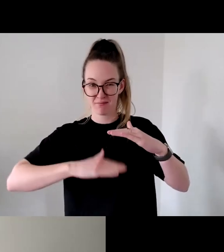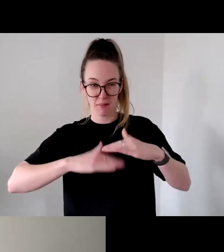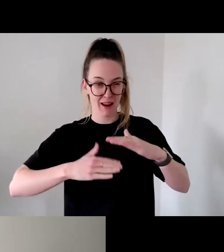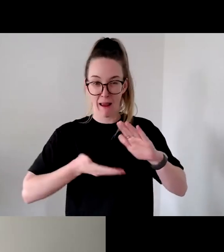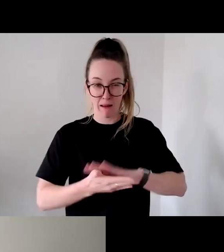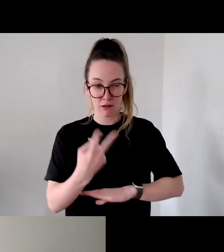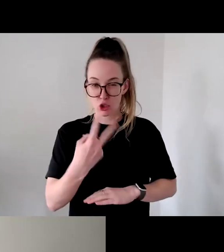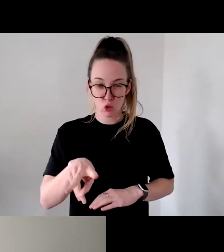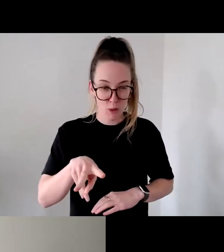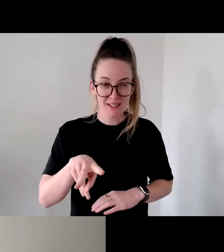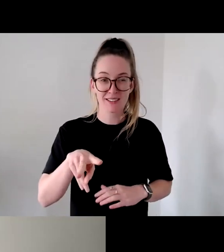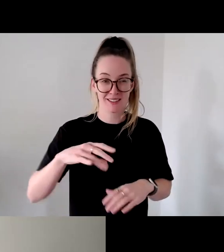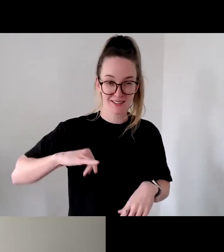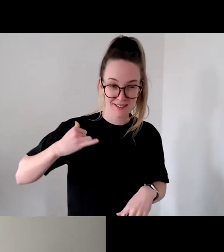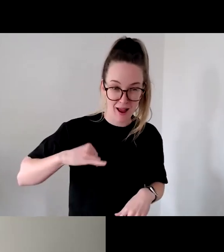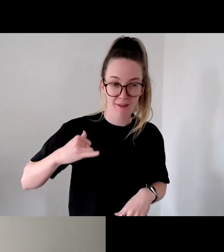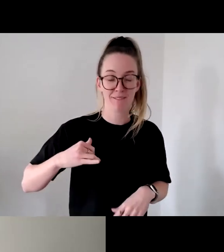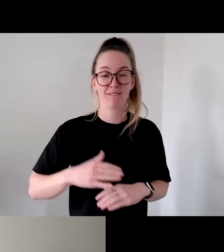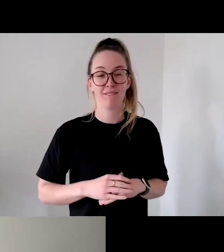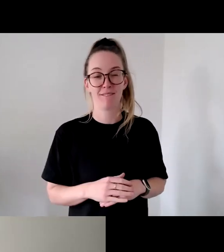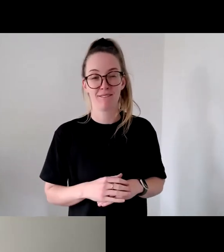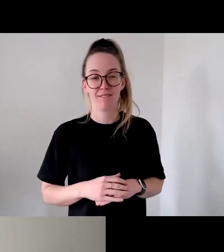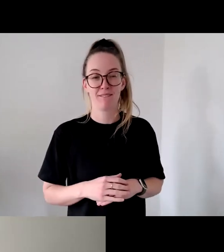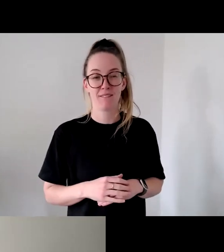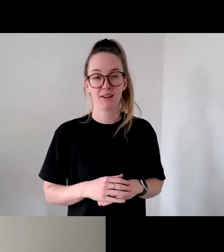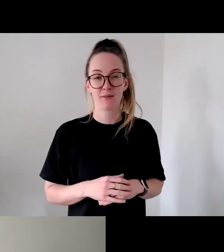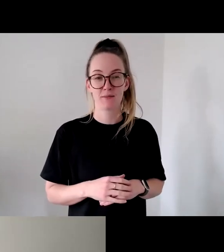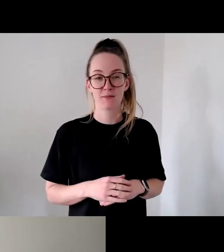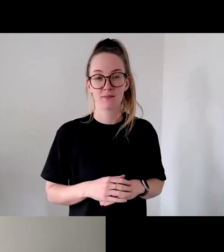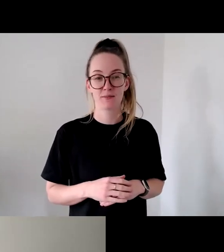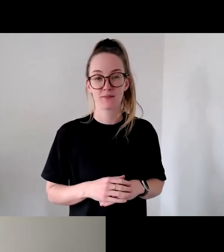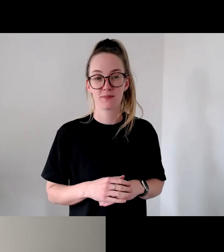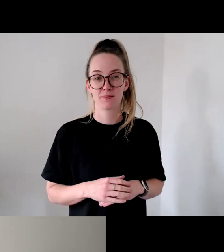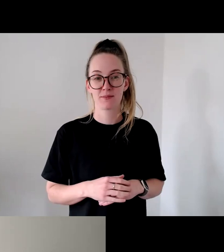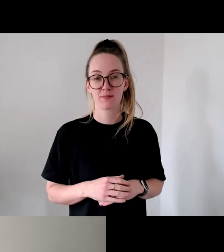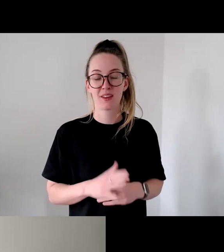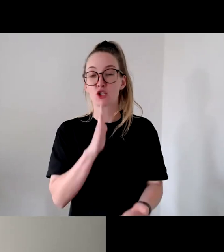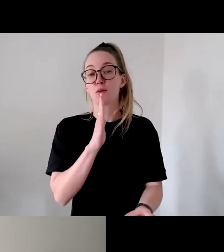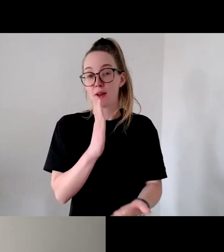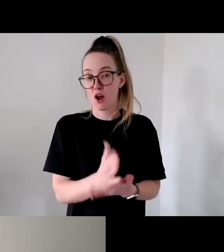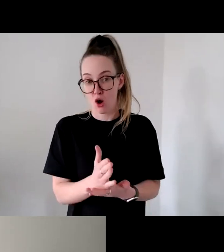So, what we identified was that big businesses, and to be honest it hadn't worked, but big